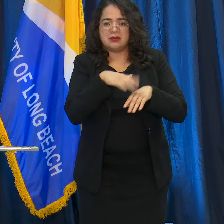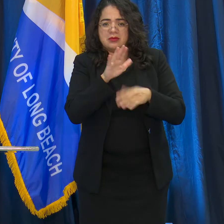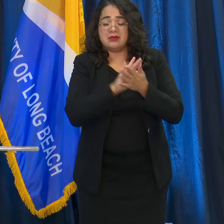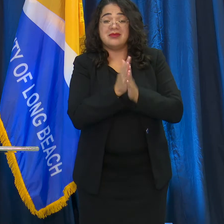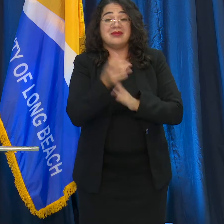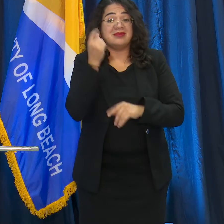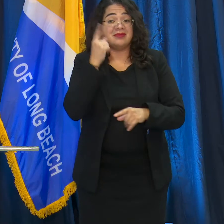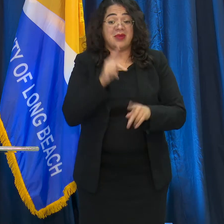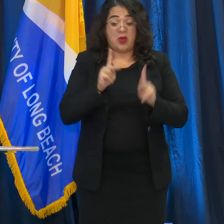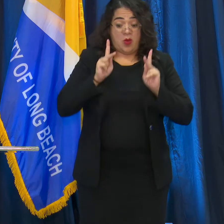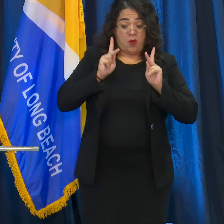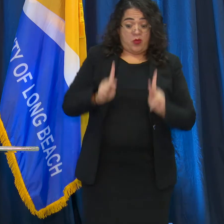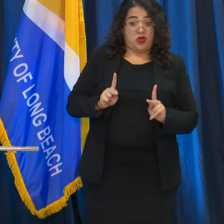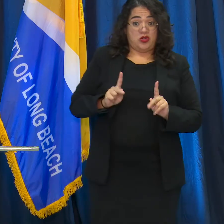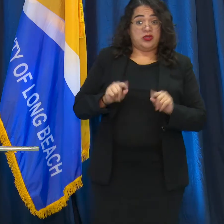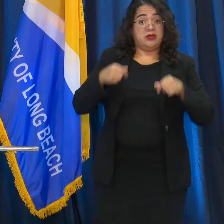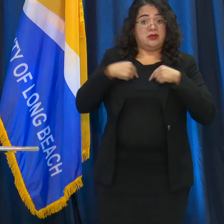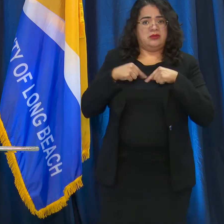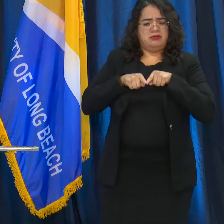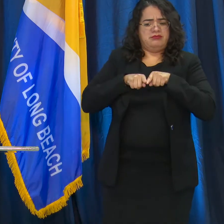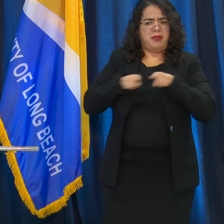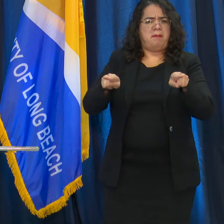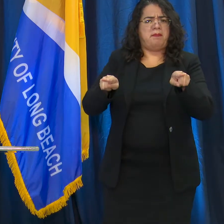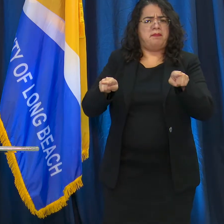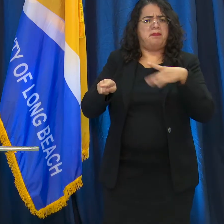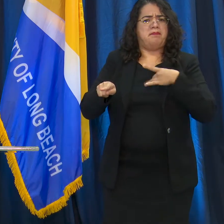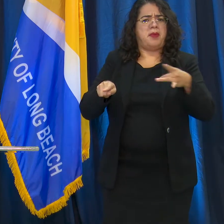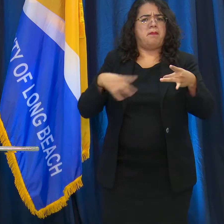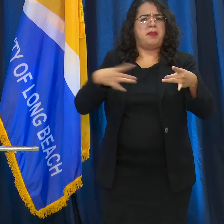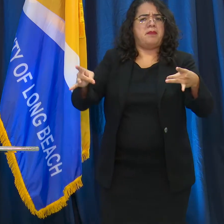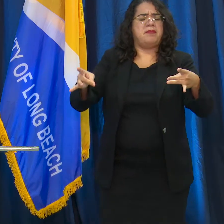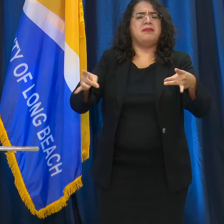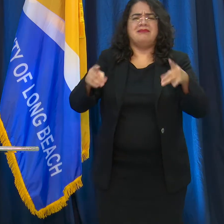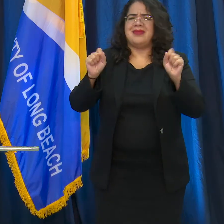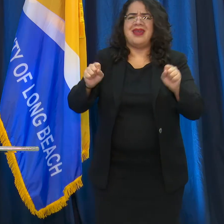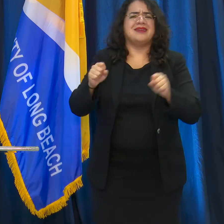that one person can affect more than one other person. You hear this thing about the